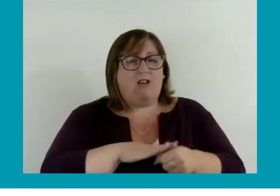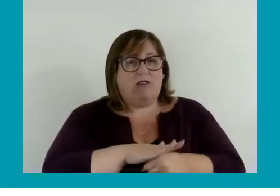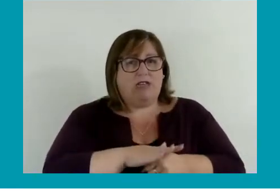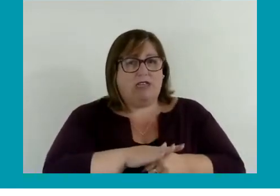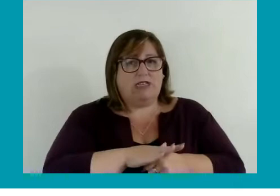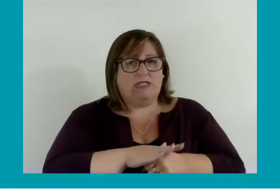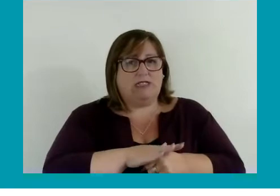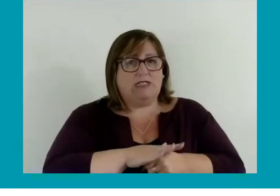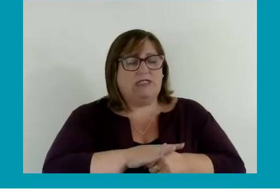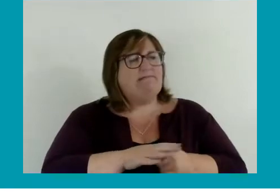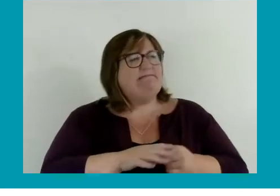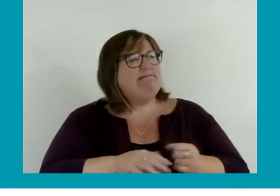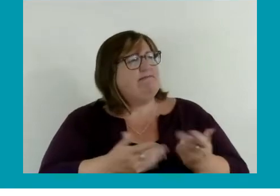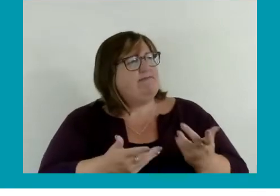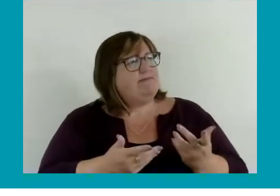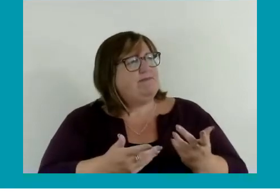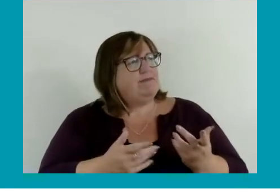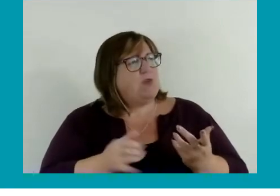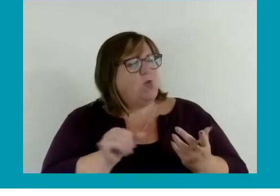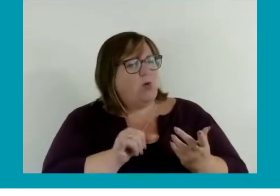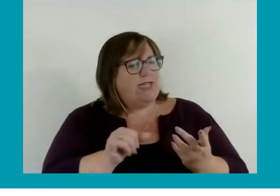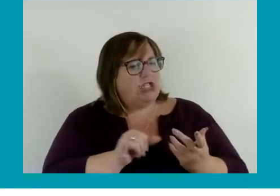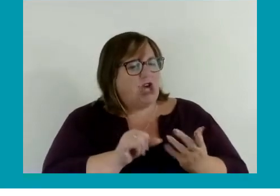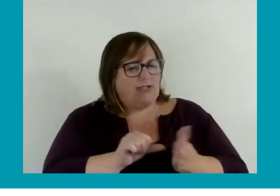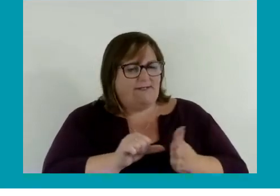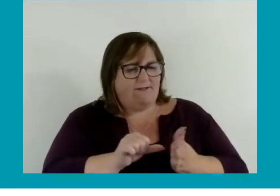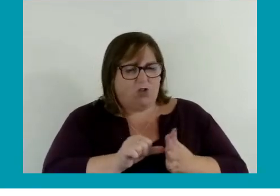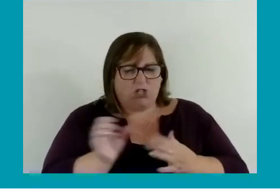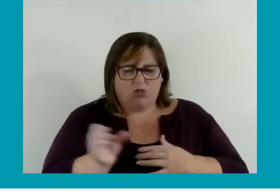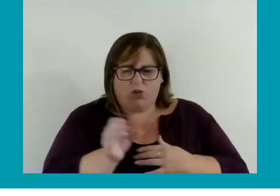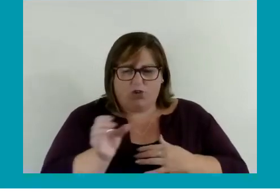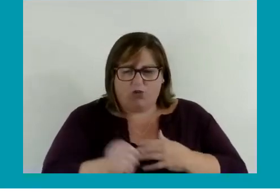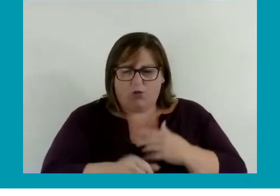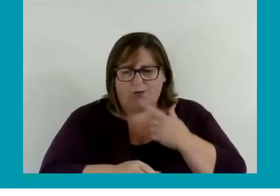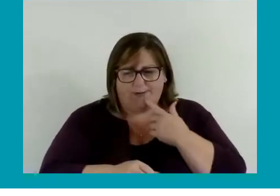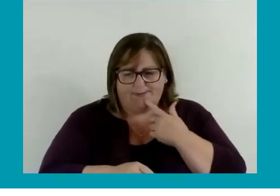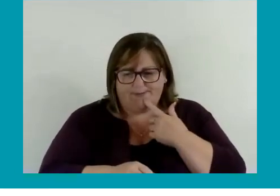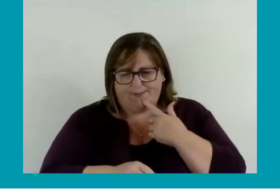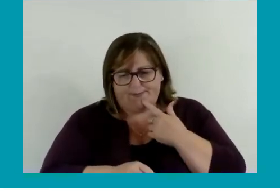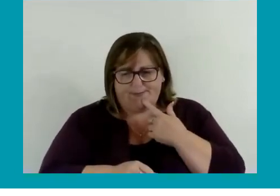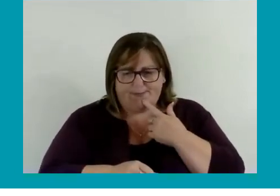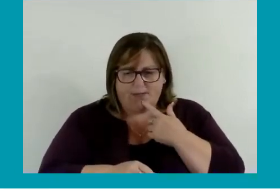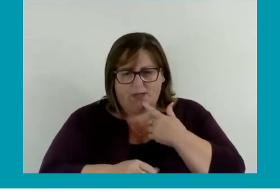for or where we've got some gaps um you'd have seen in the press that there's a nationwide